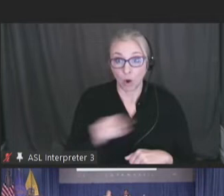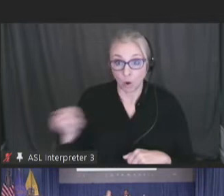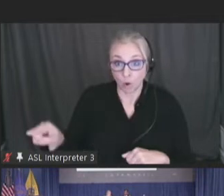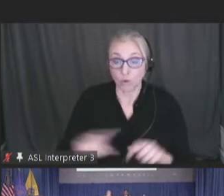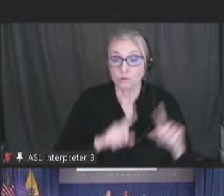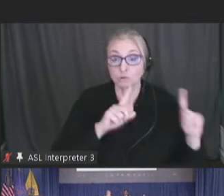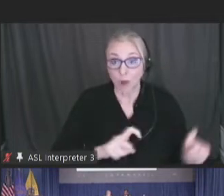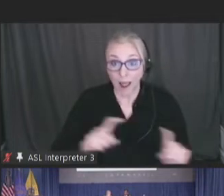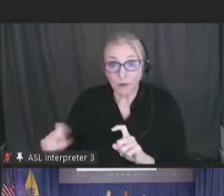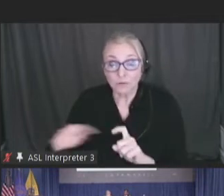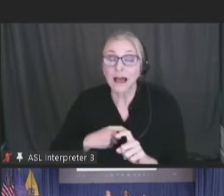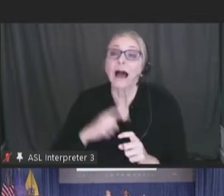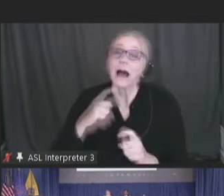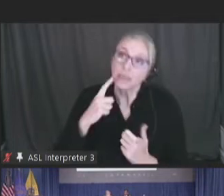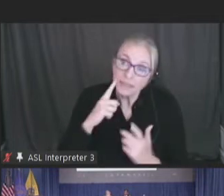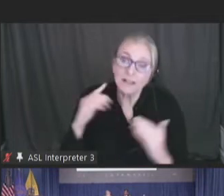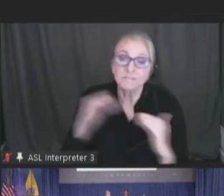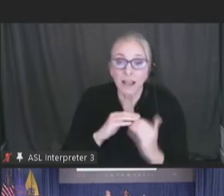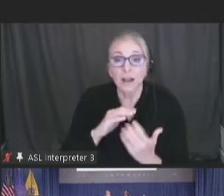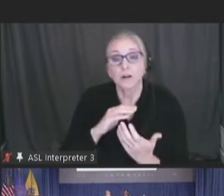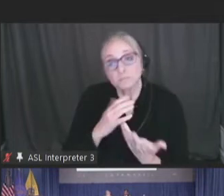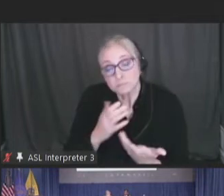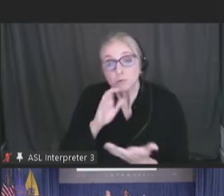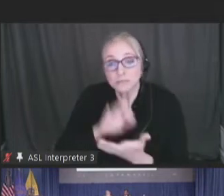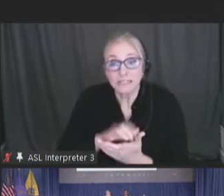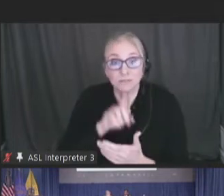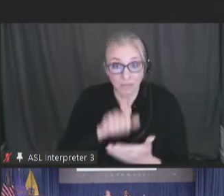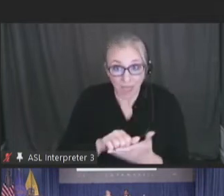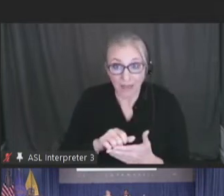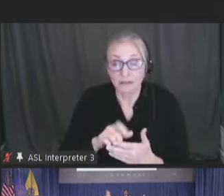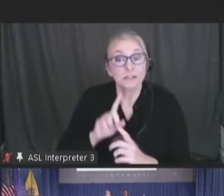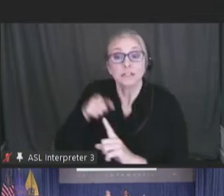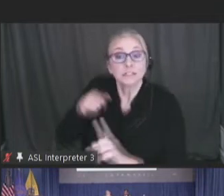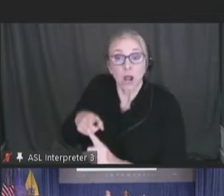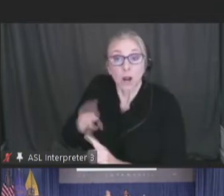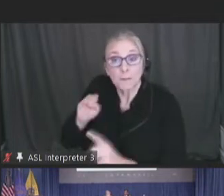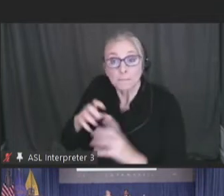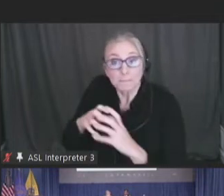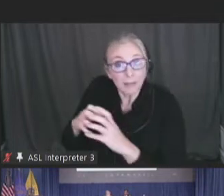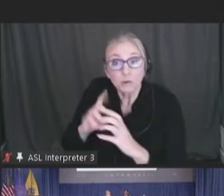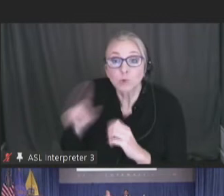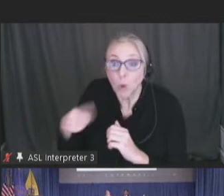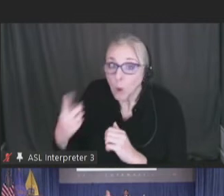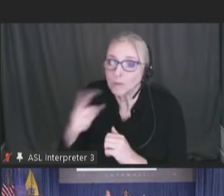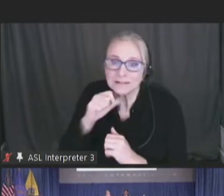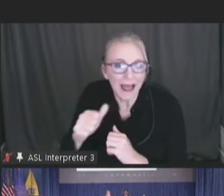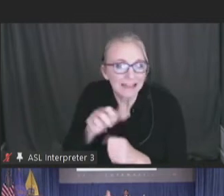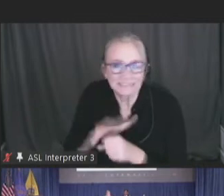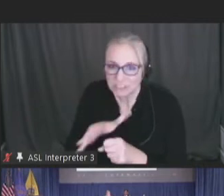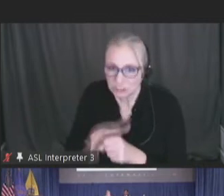it's fair to say that targeting entry molecules alone is -- may not be sufficient. Next slide.